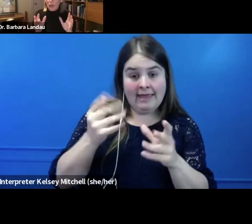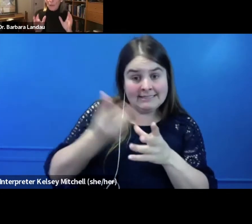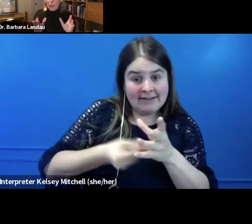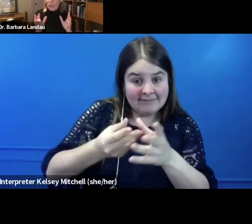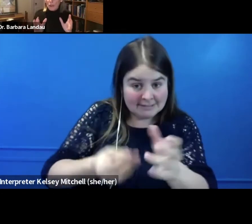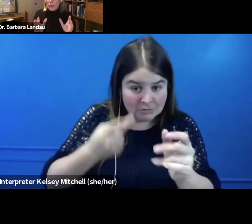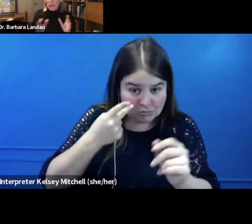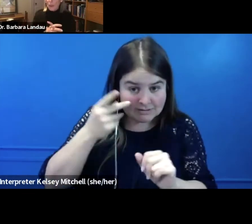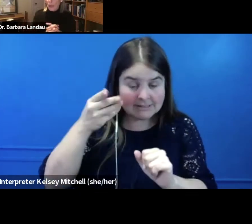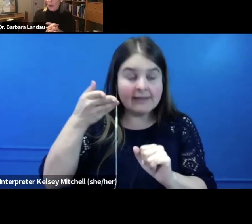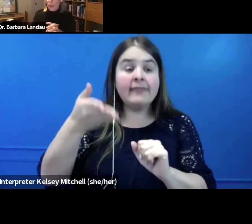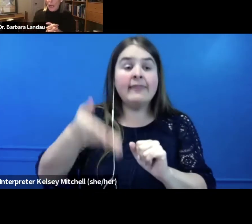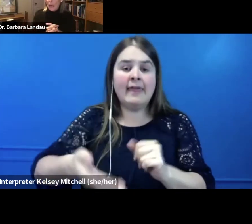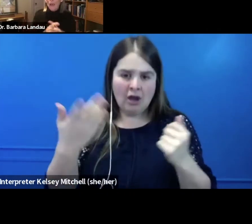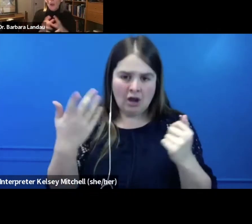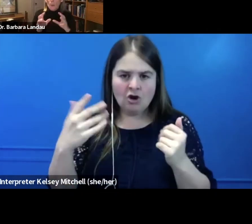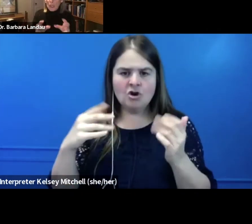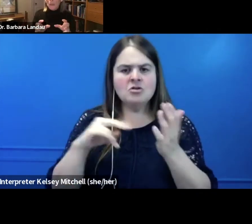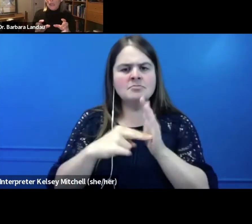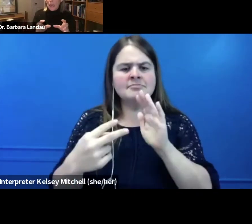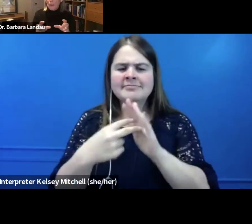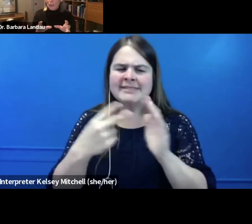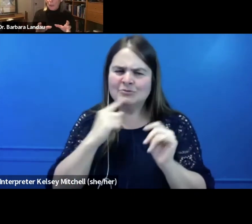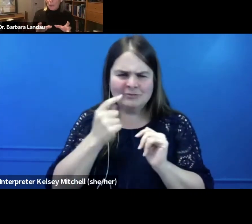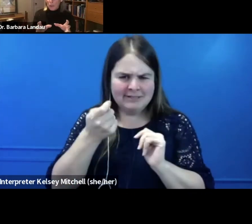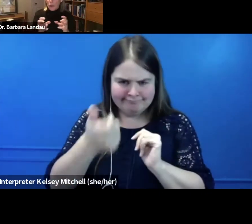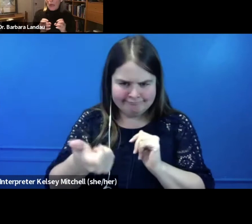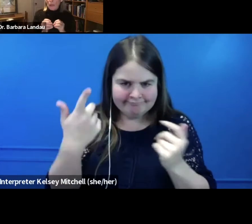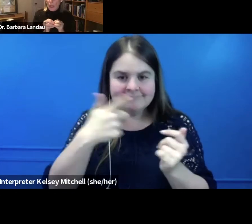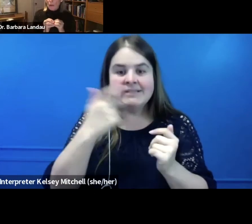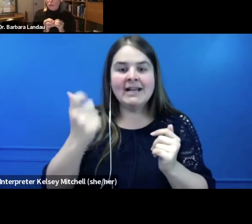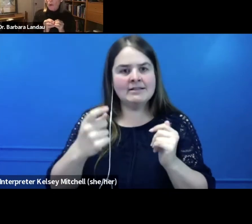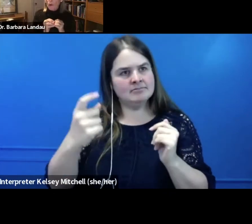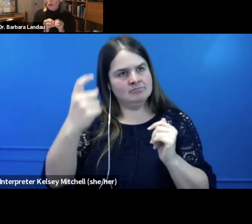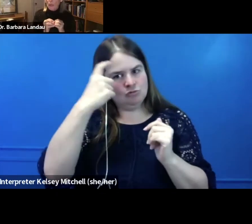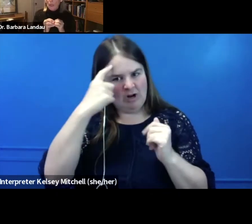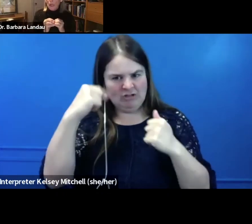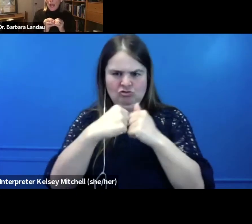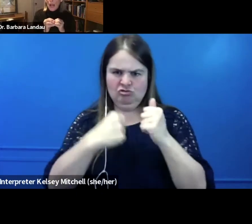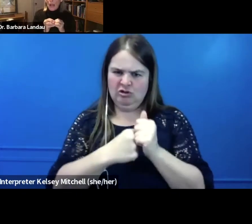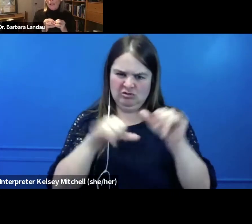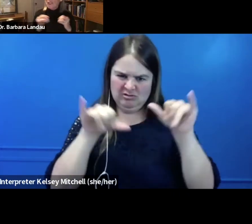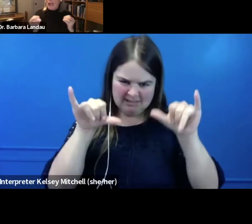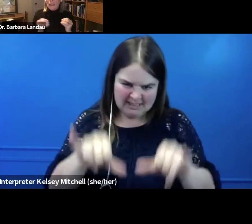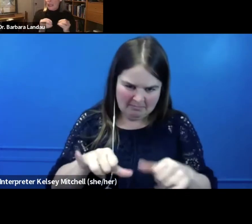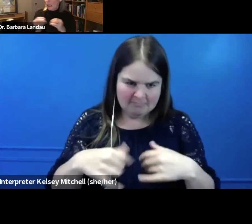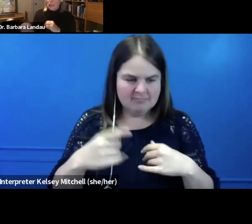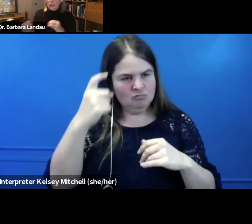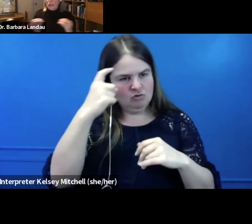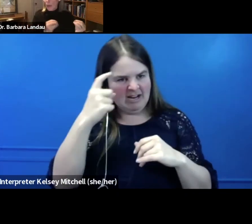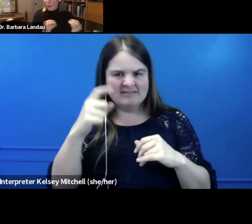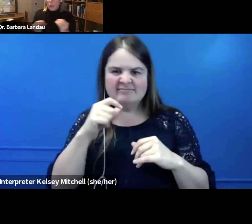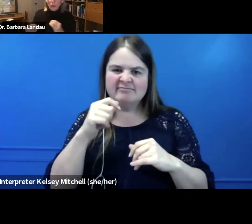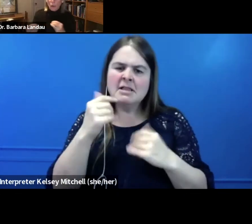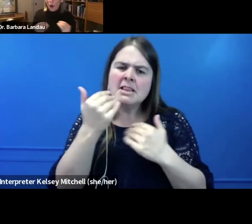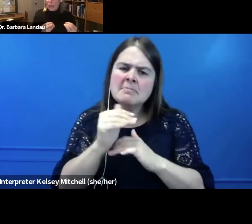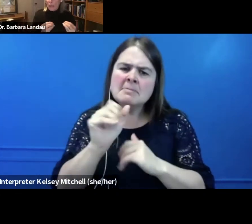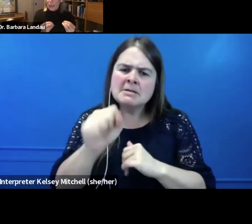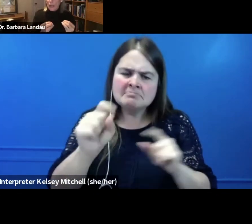computational system in their brain must be capable of extracting that form